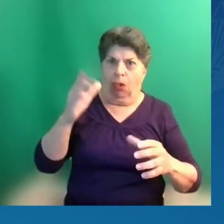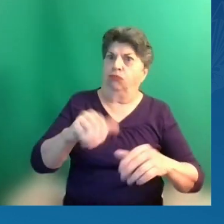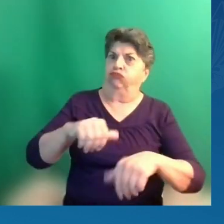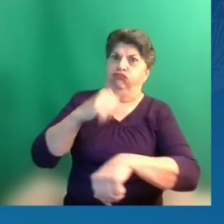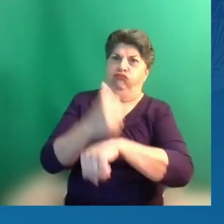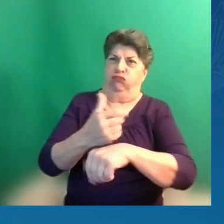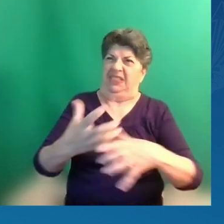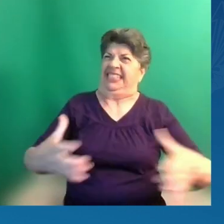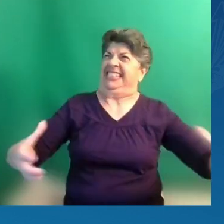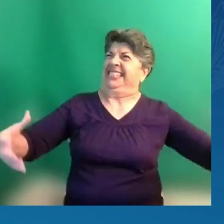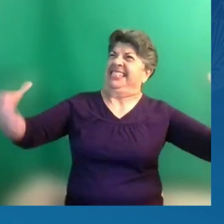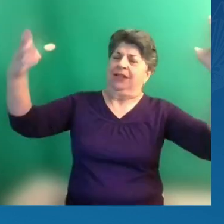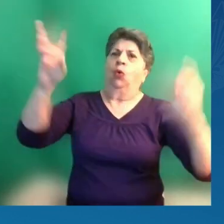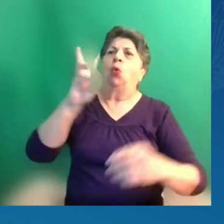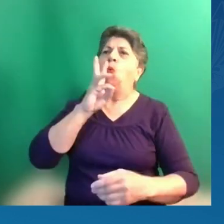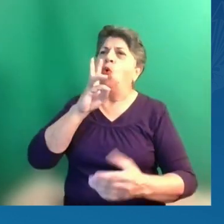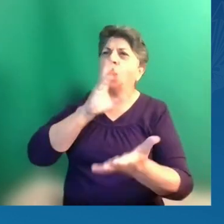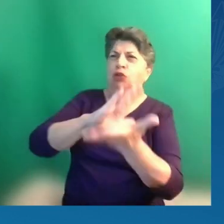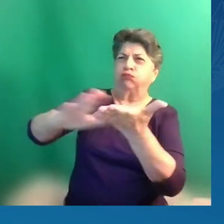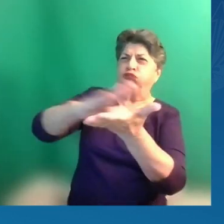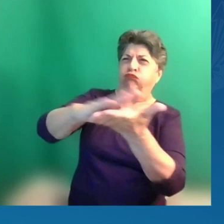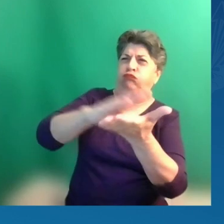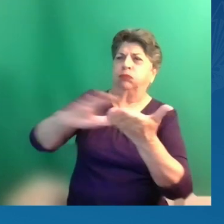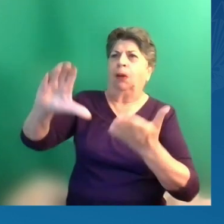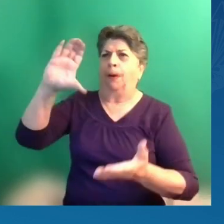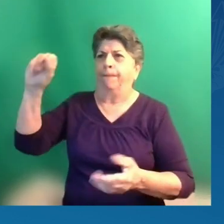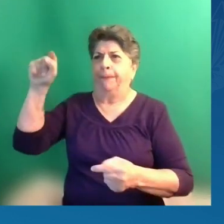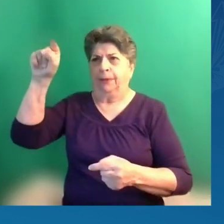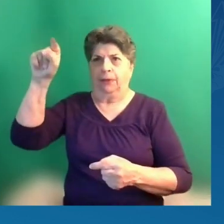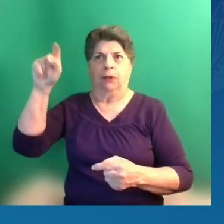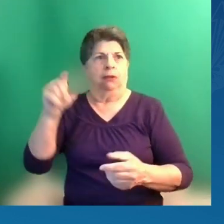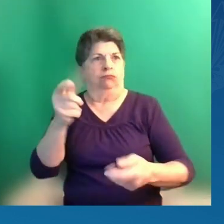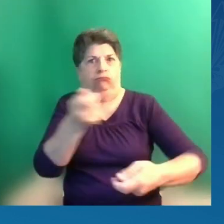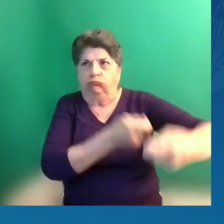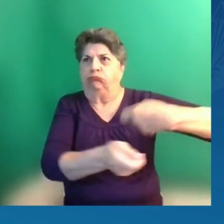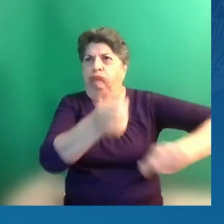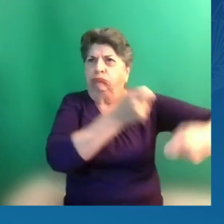is delivering on the U.S. government's commitment to advancing water security.